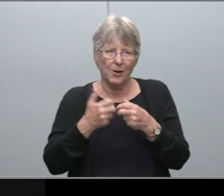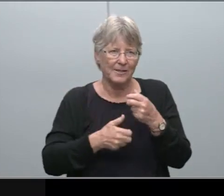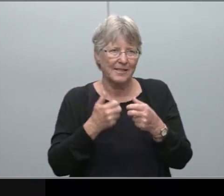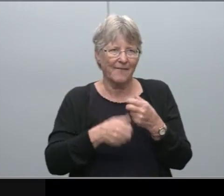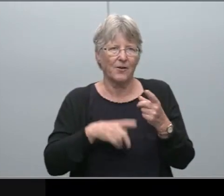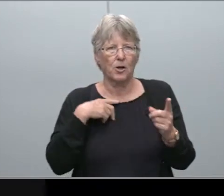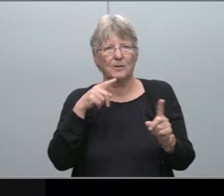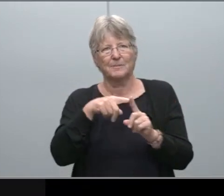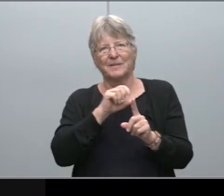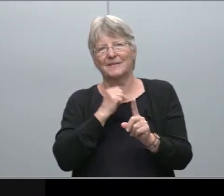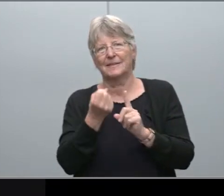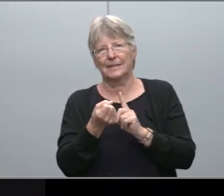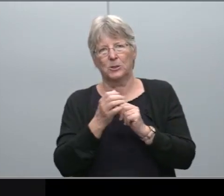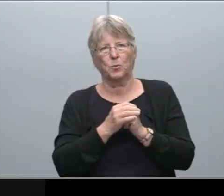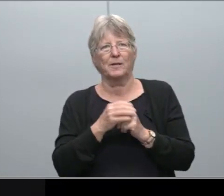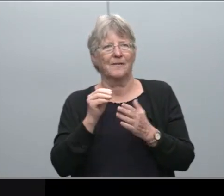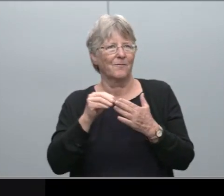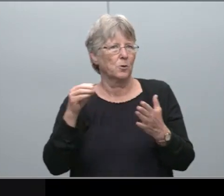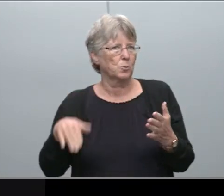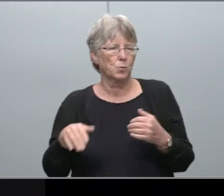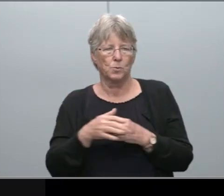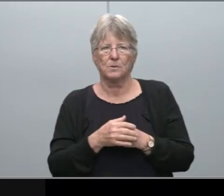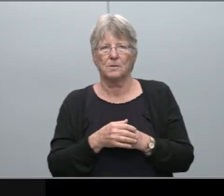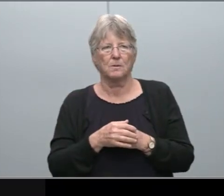Hopefully I'm not still having technical difficulties.